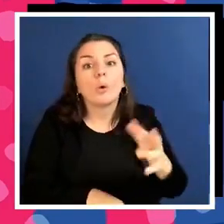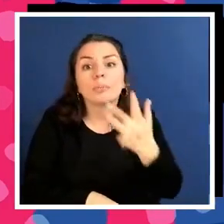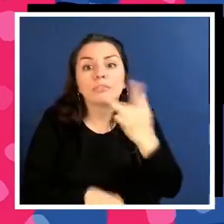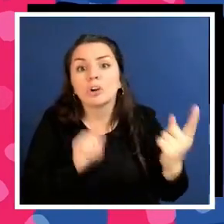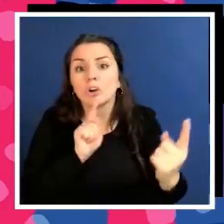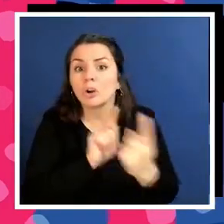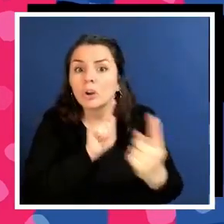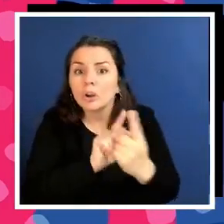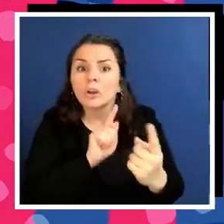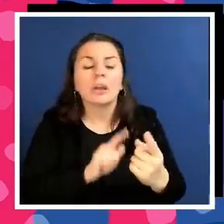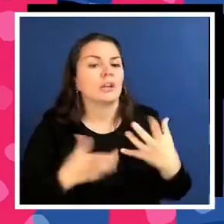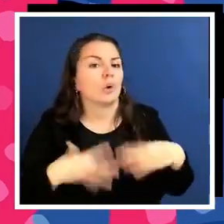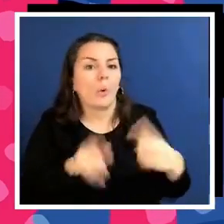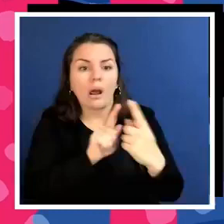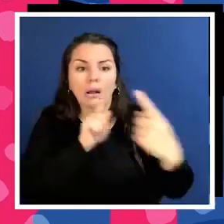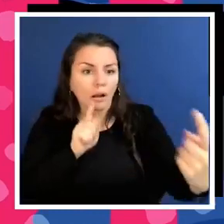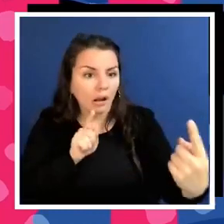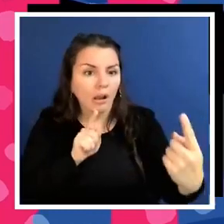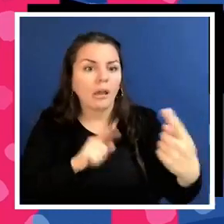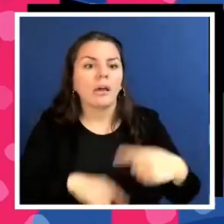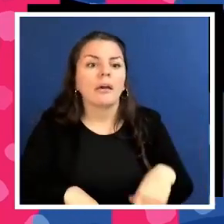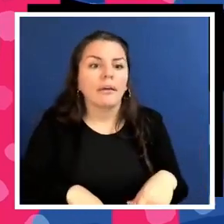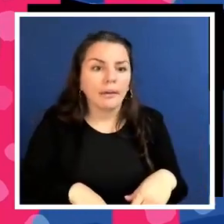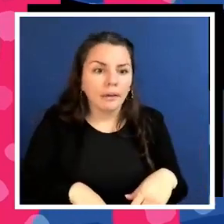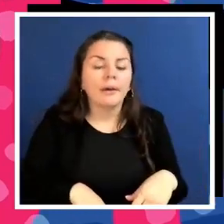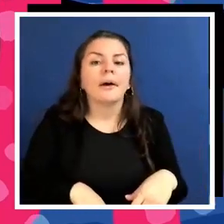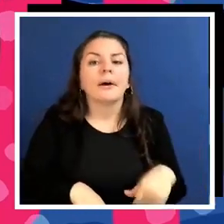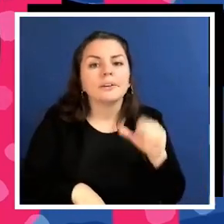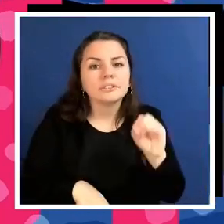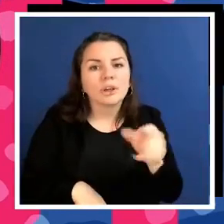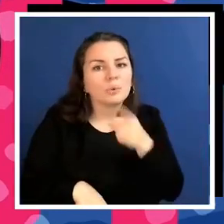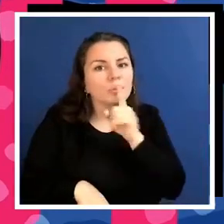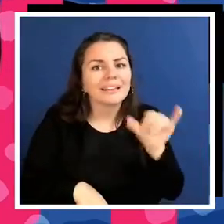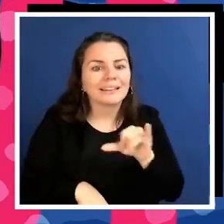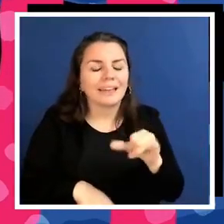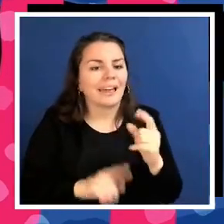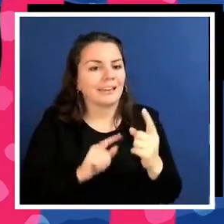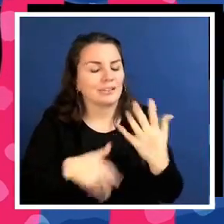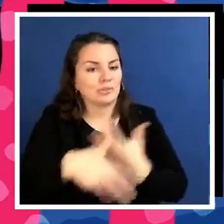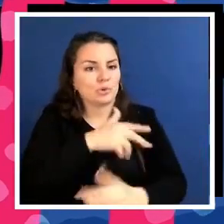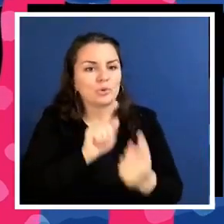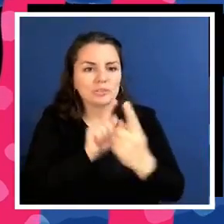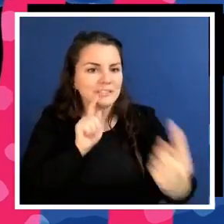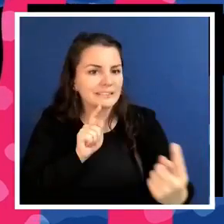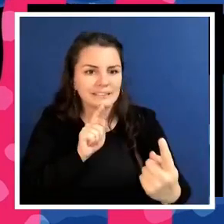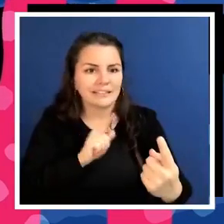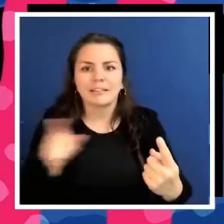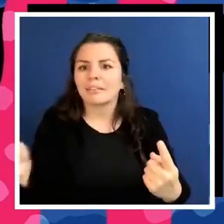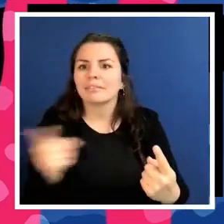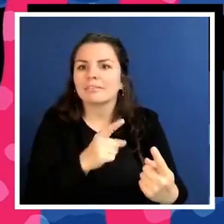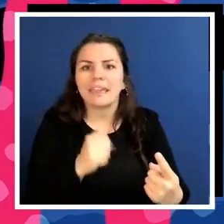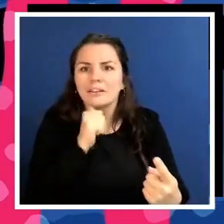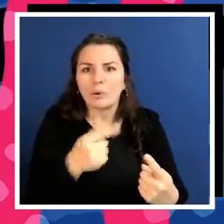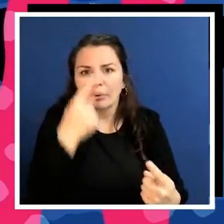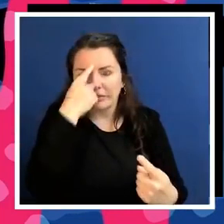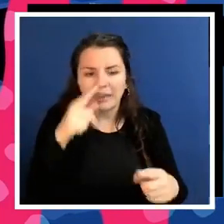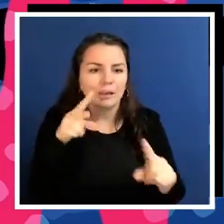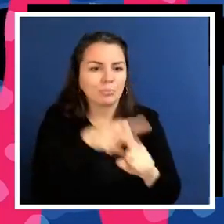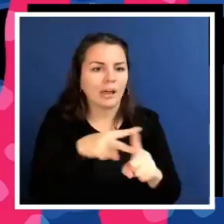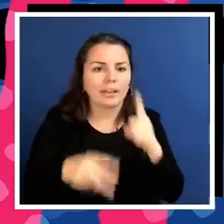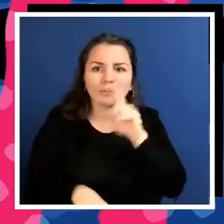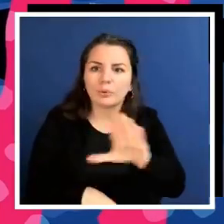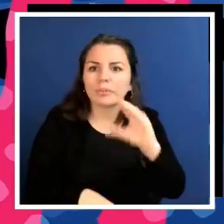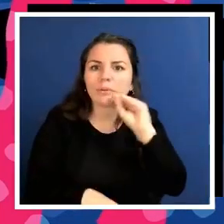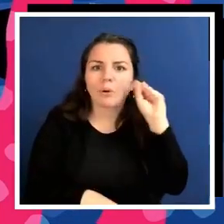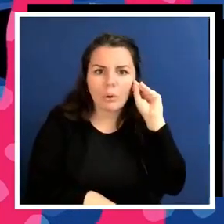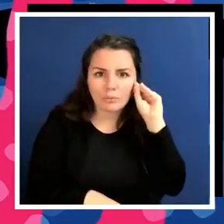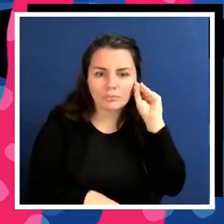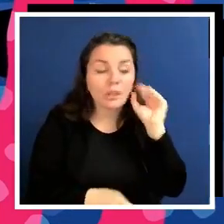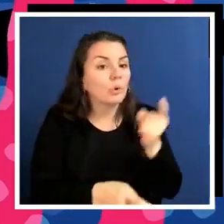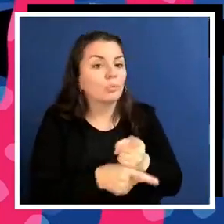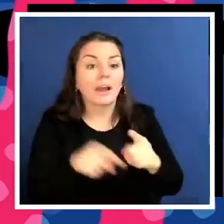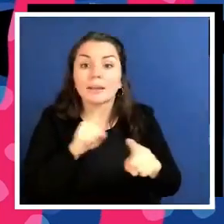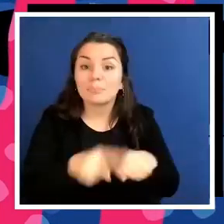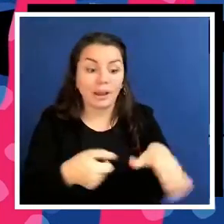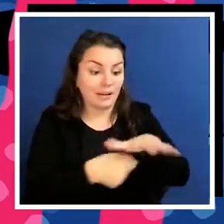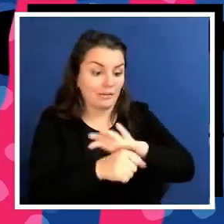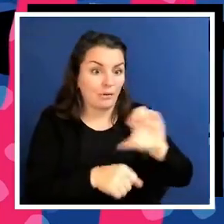SERVICE.